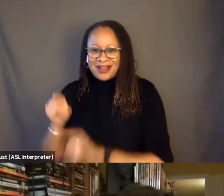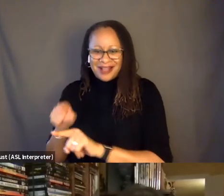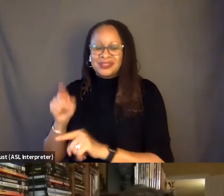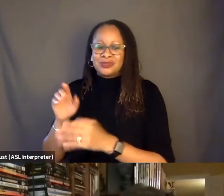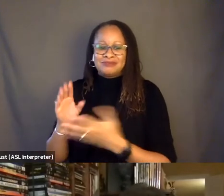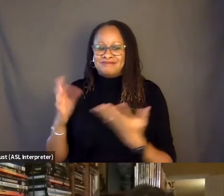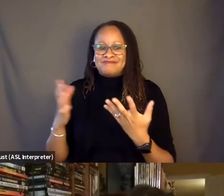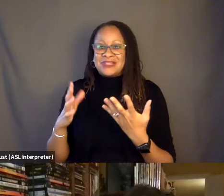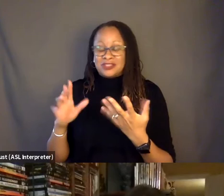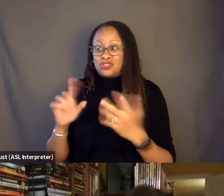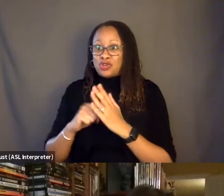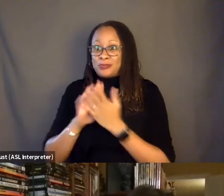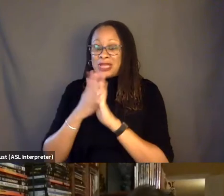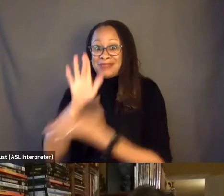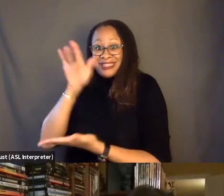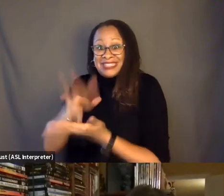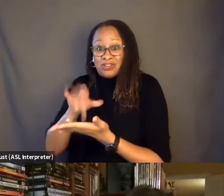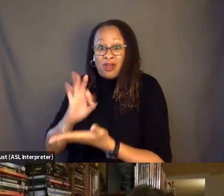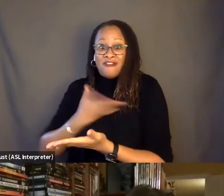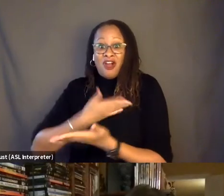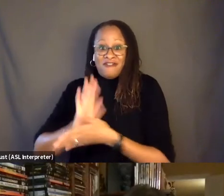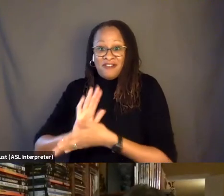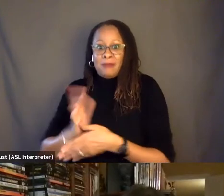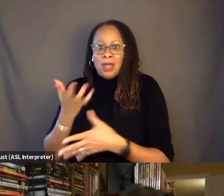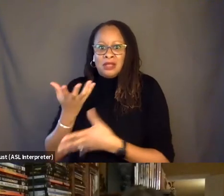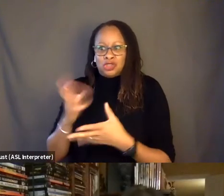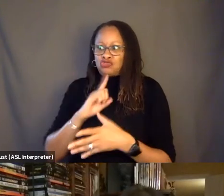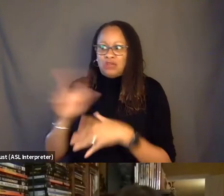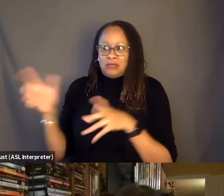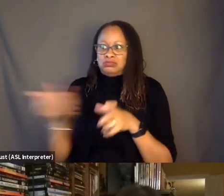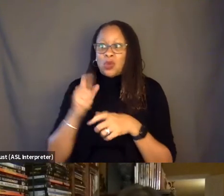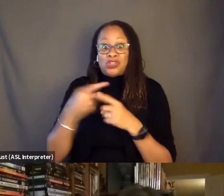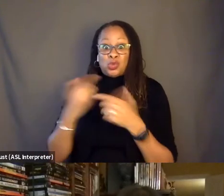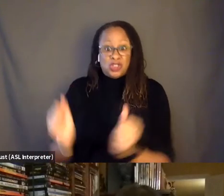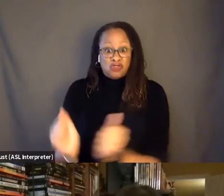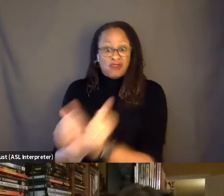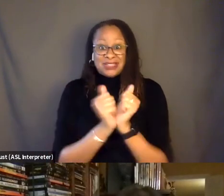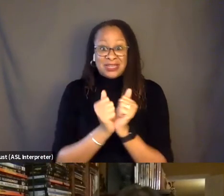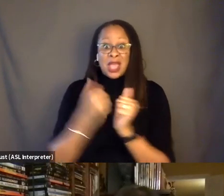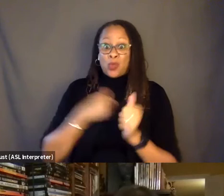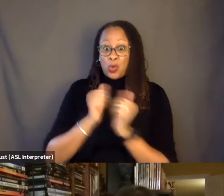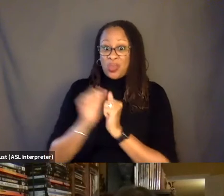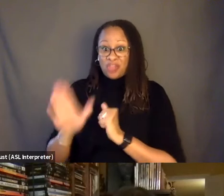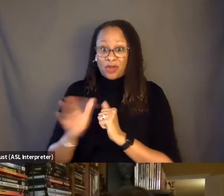starting to be the center of gravity of the film when she got arrested and we were with her, and then got arrested again.